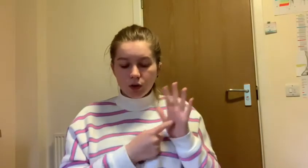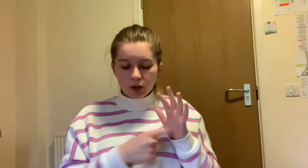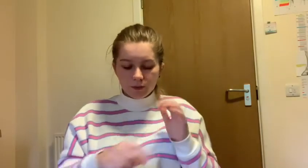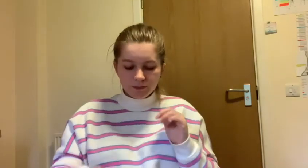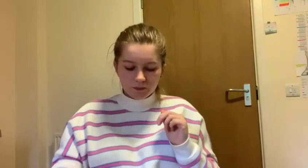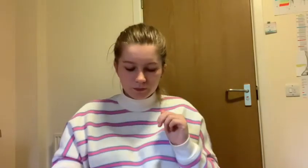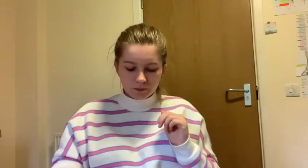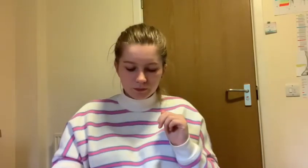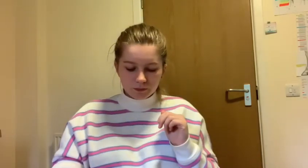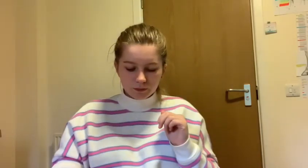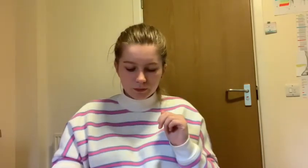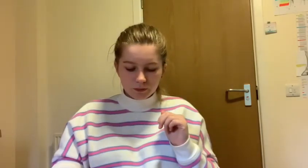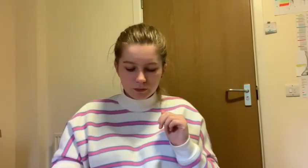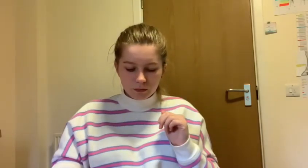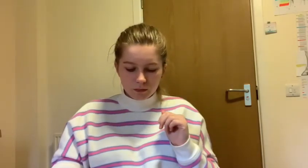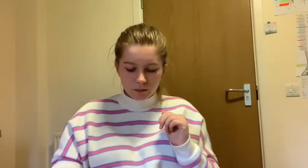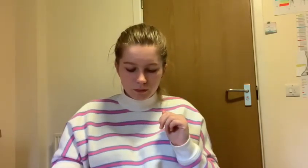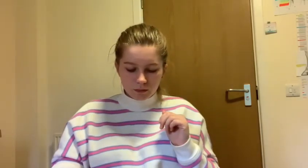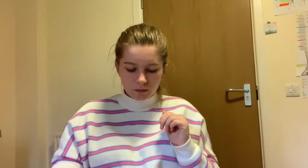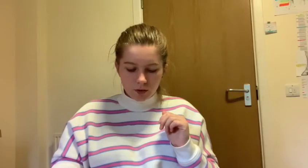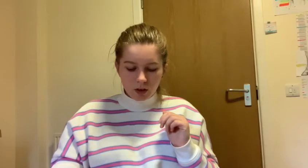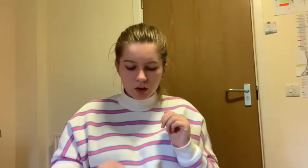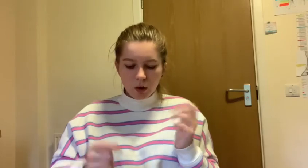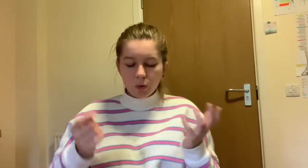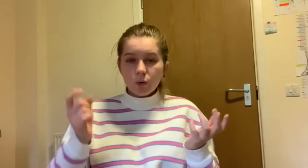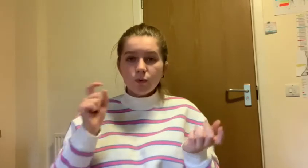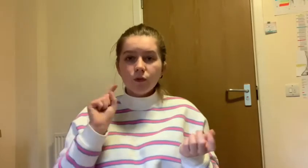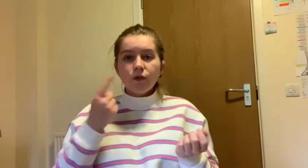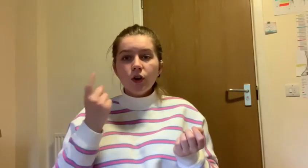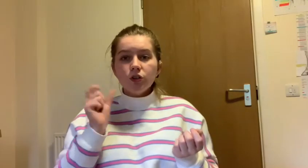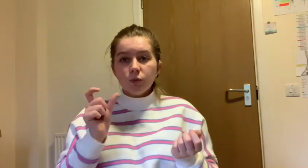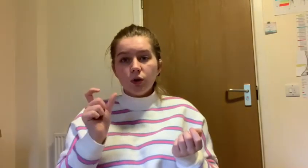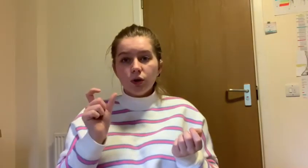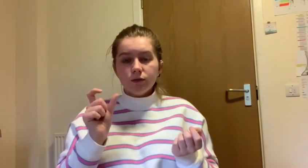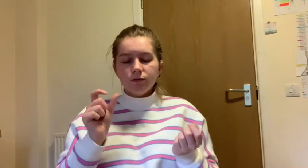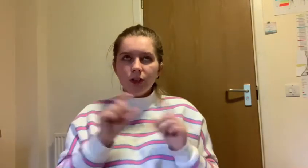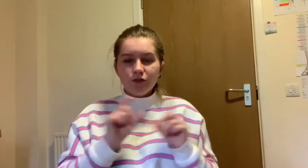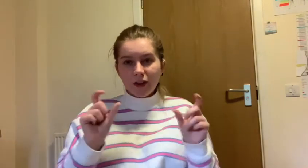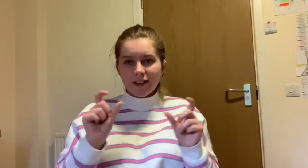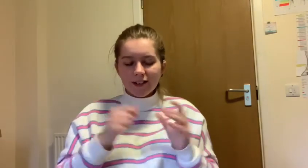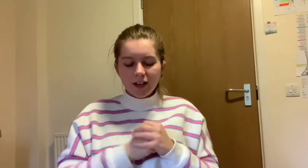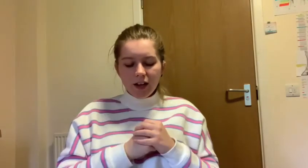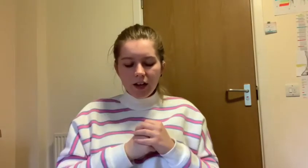So the first word ok phrase